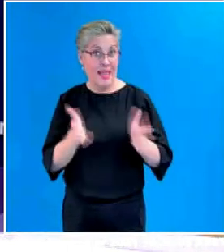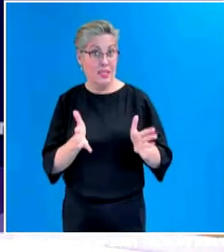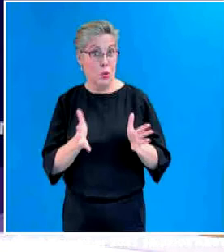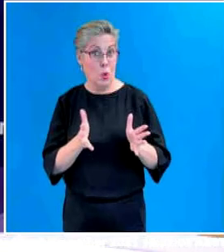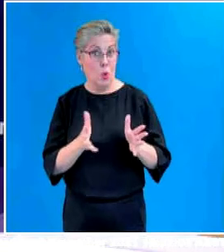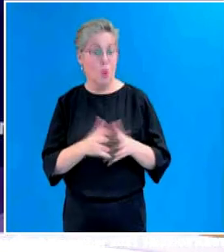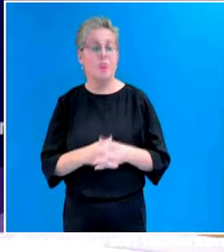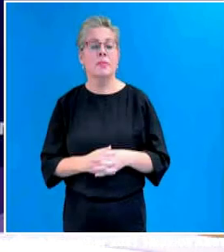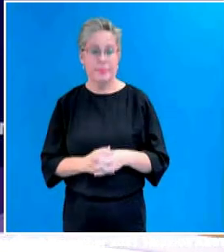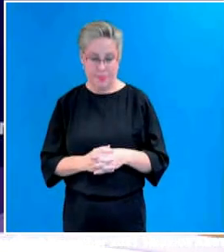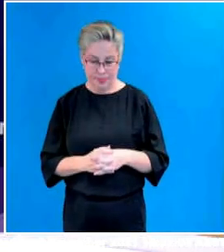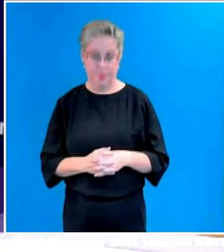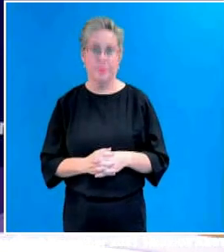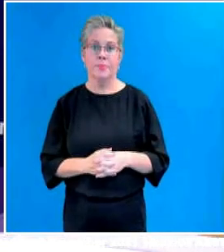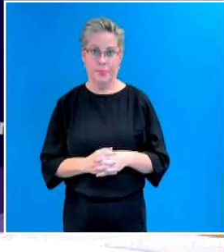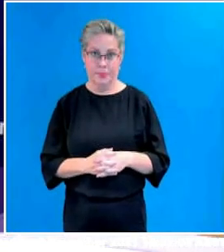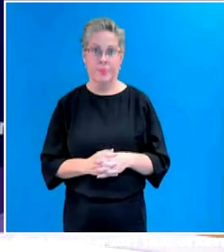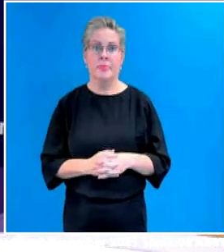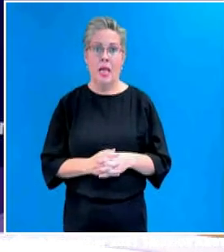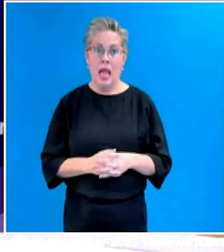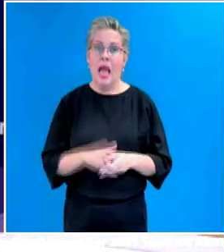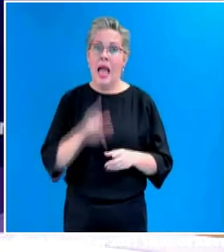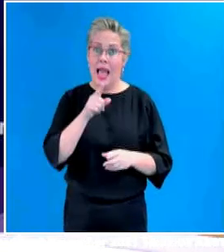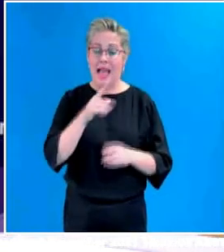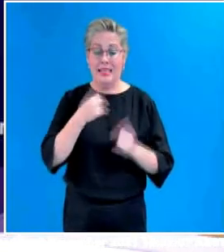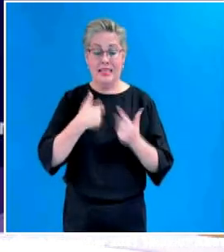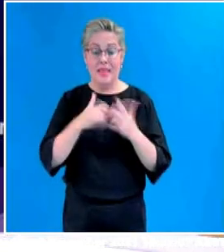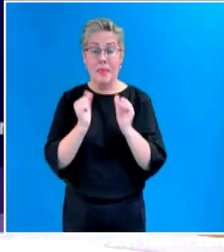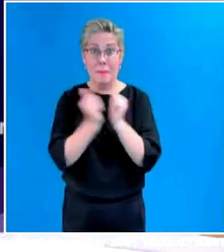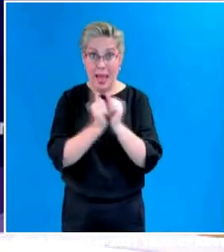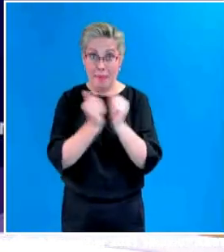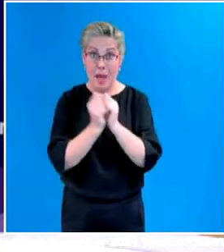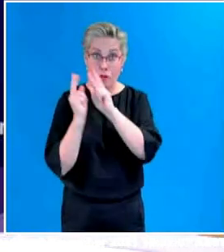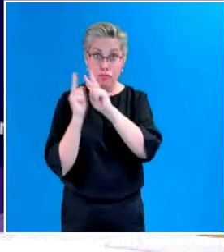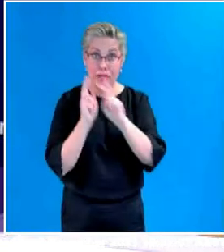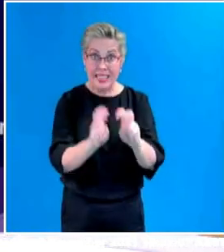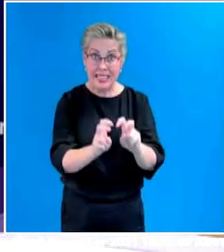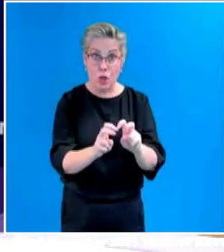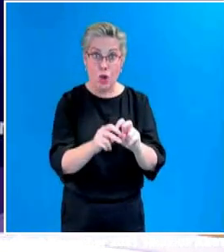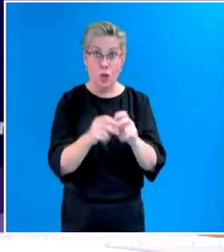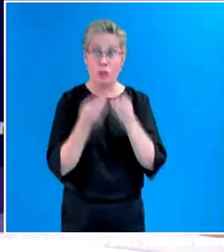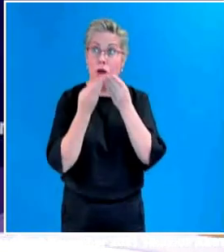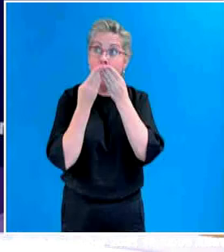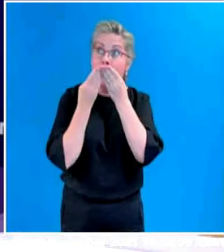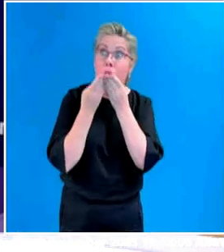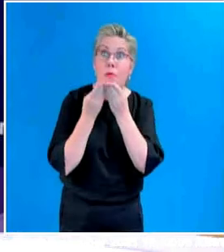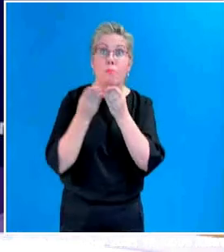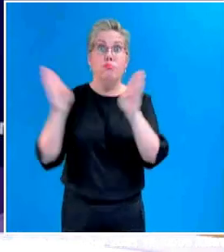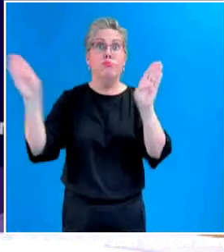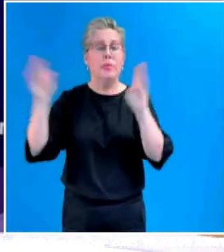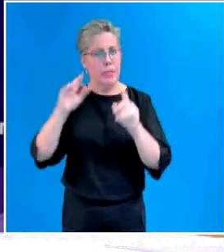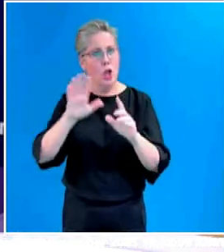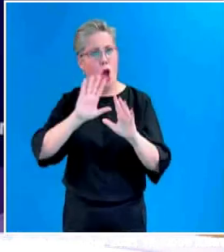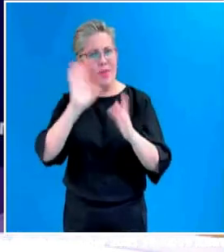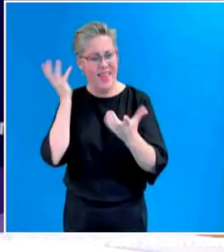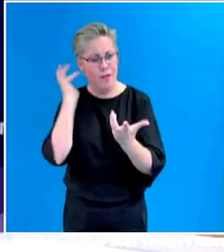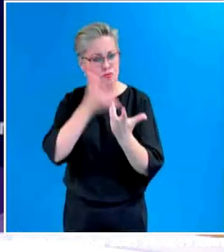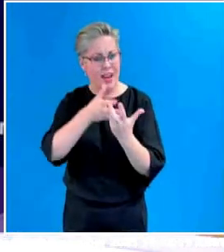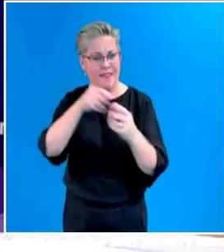Yes, your Honour, and certainly not an expansion of new areas of discourse on international law or anything of that kind. All right.